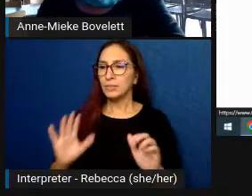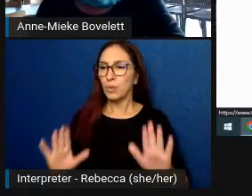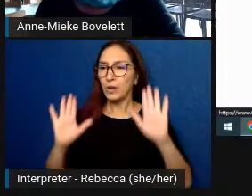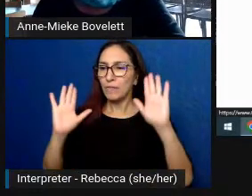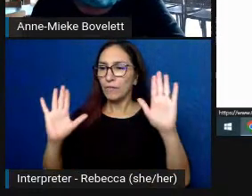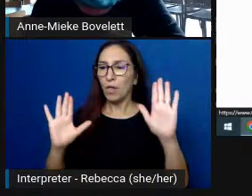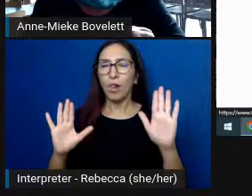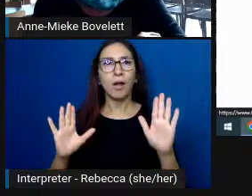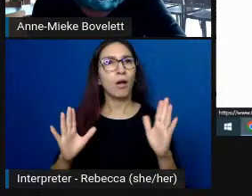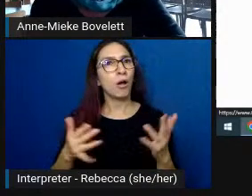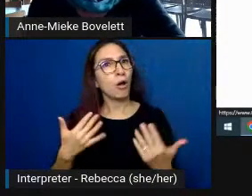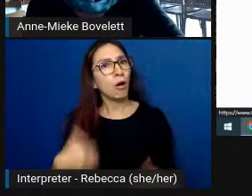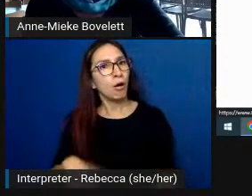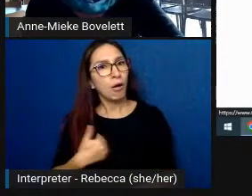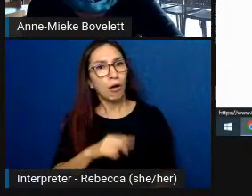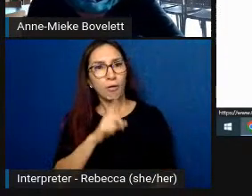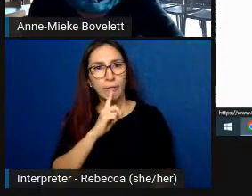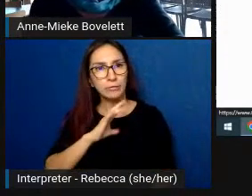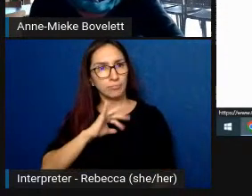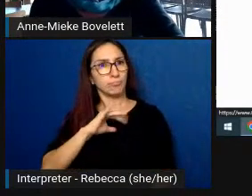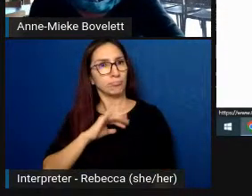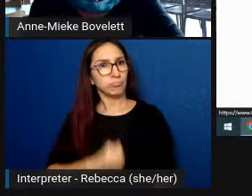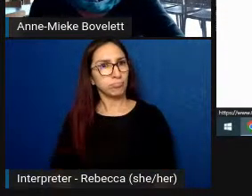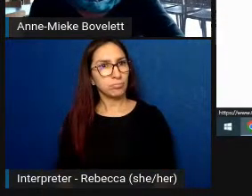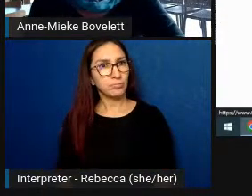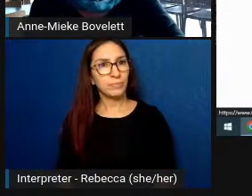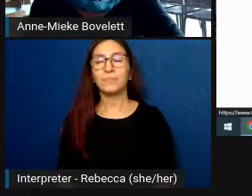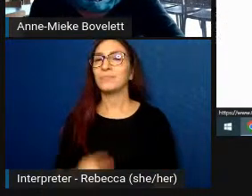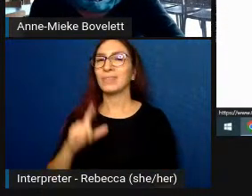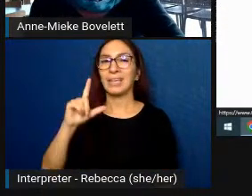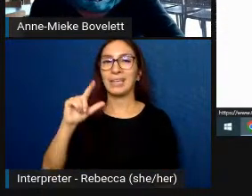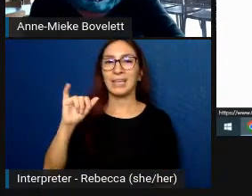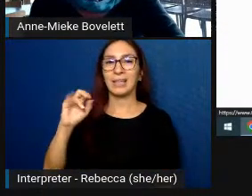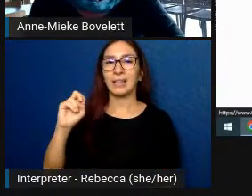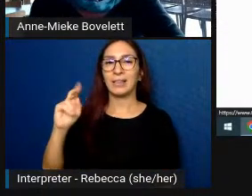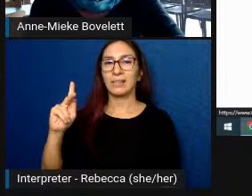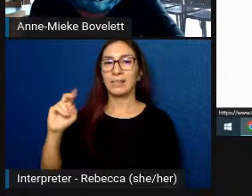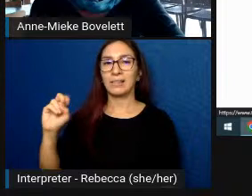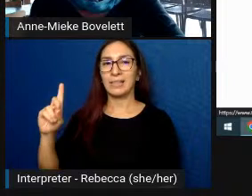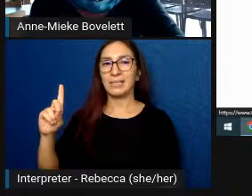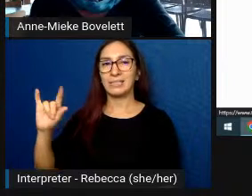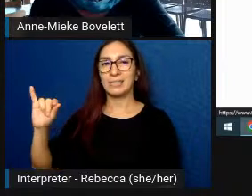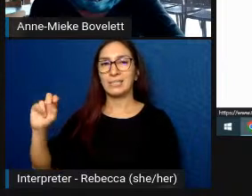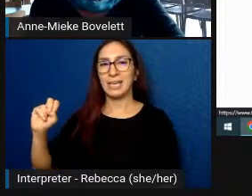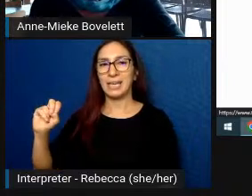Anne Bolelett: Is this in the Facebook website or the Facebook app Lazar Bulatovic: Both cases. Spee that is wonderful.